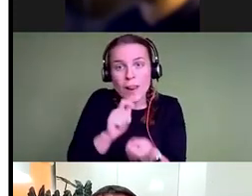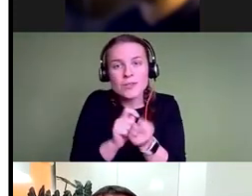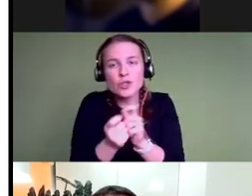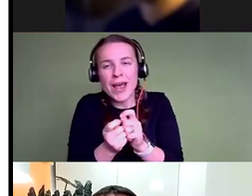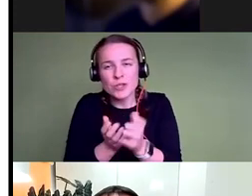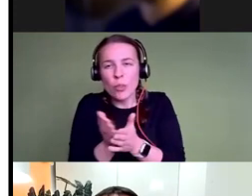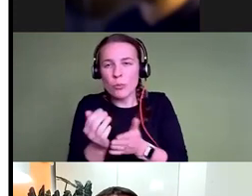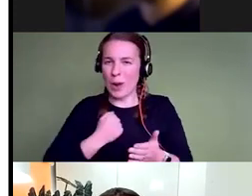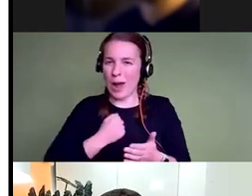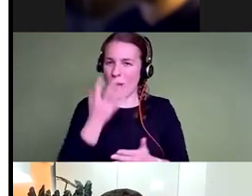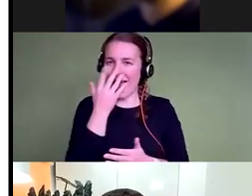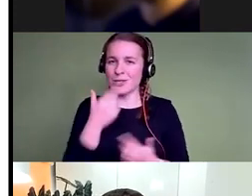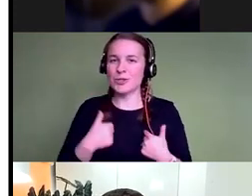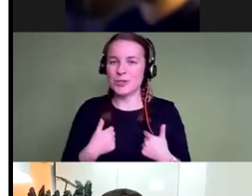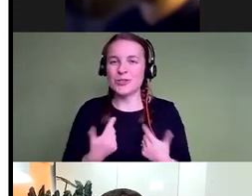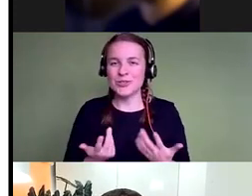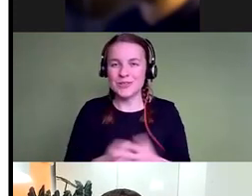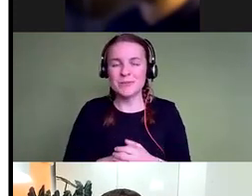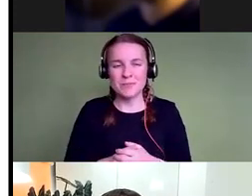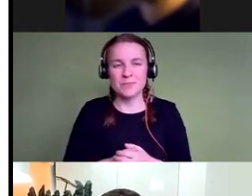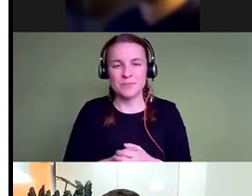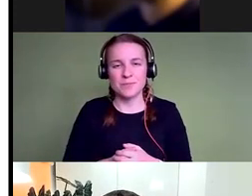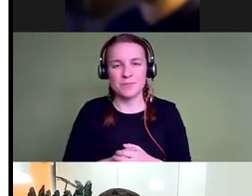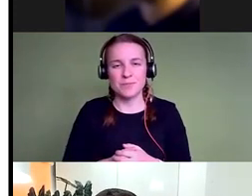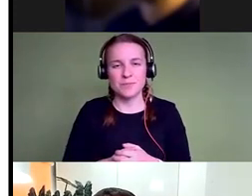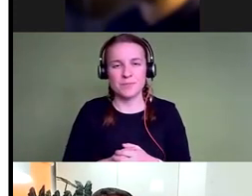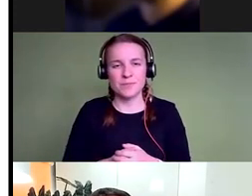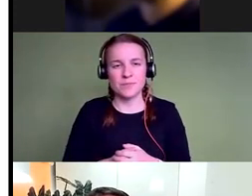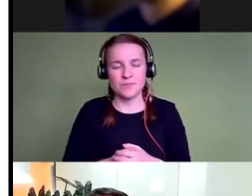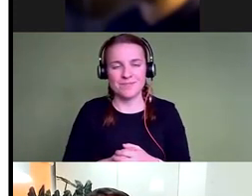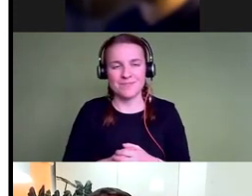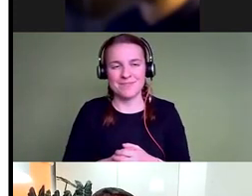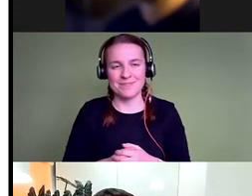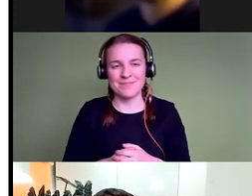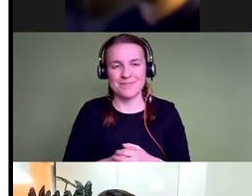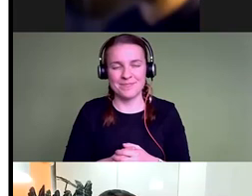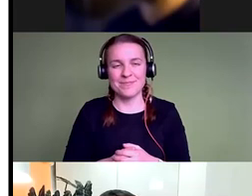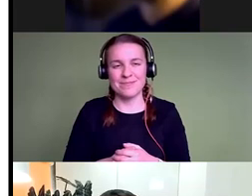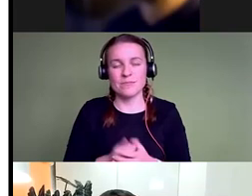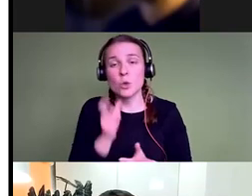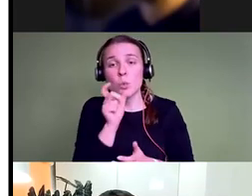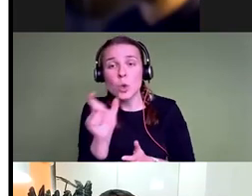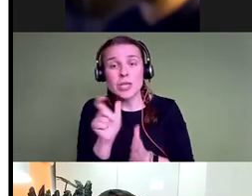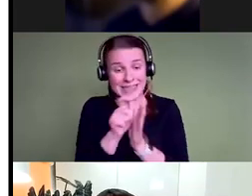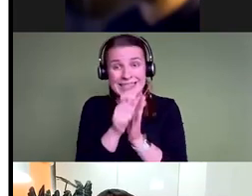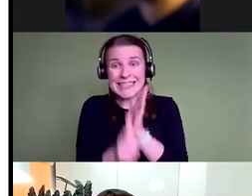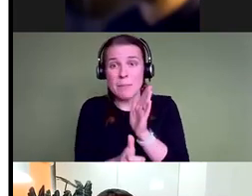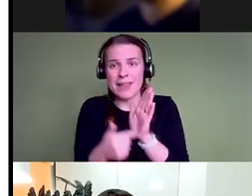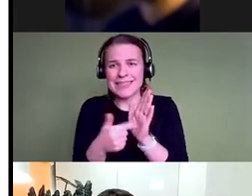results in aesthetically pleasing and functional environments that can be used by everyone. For example, we are all getting older, therefore